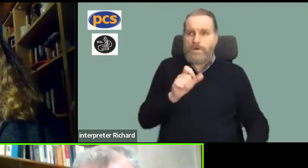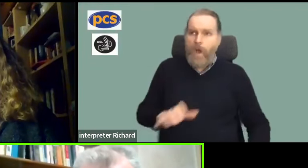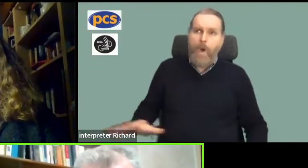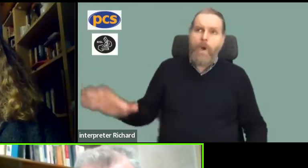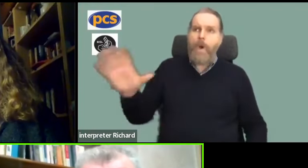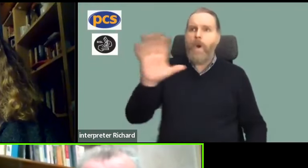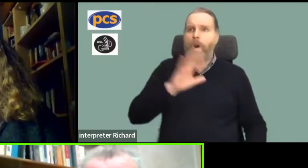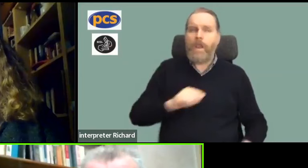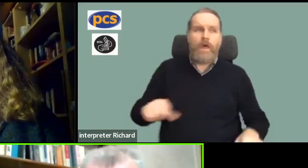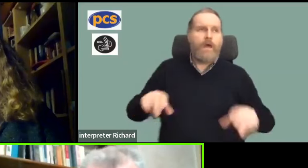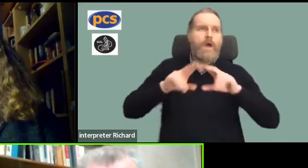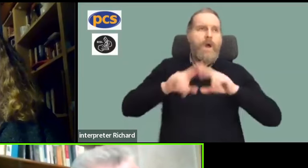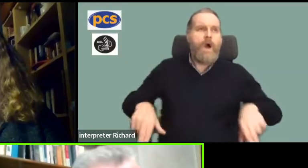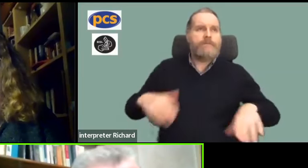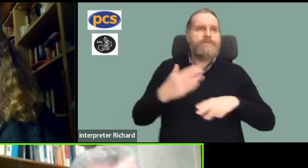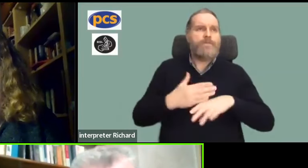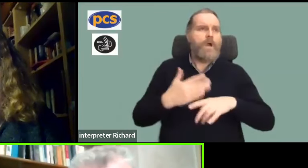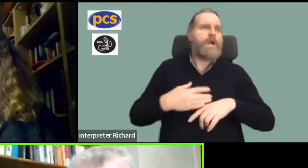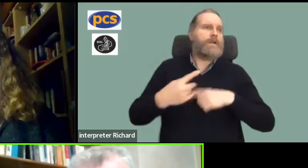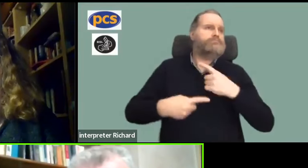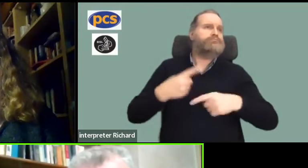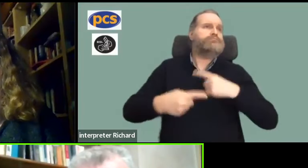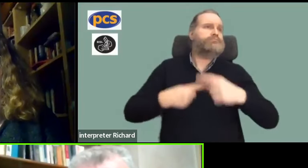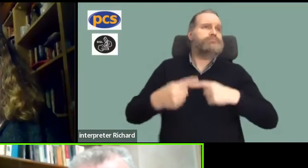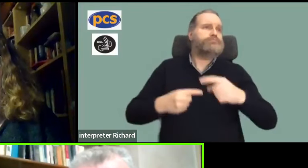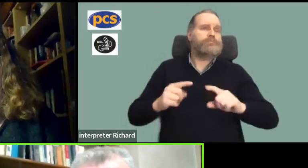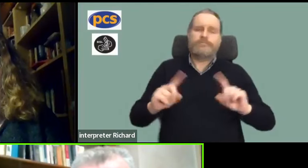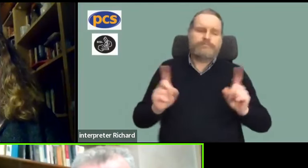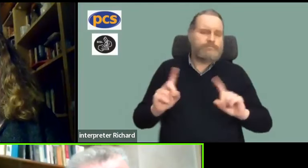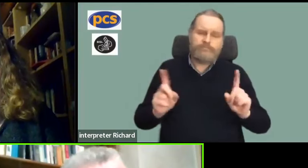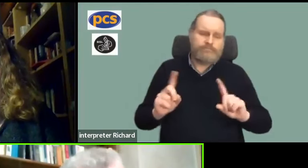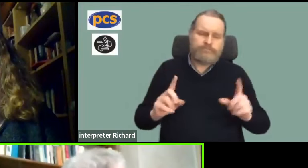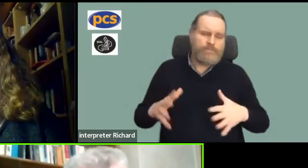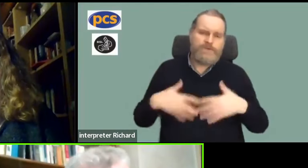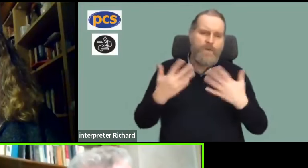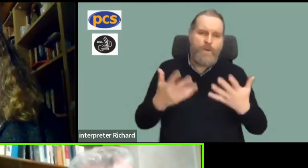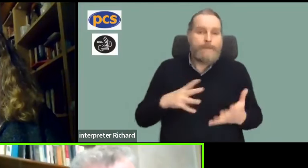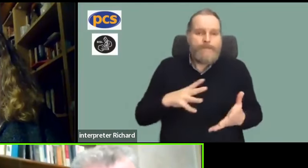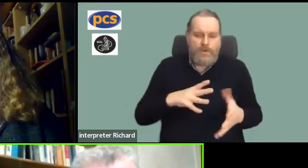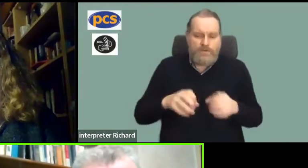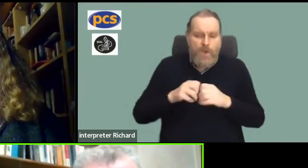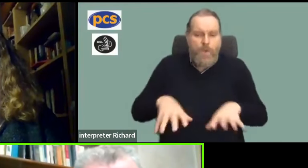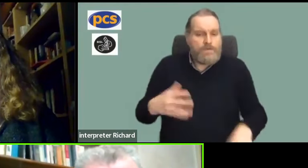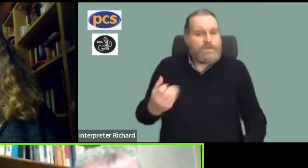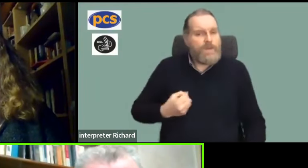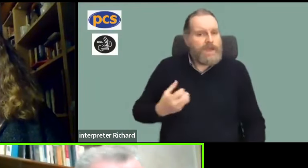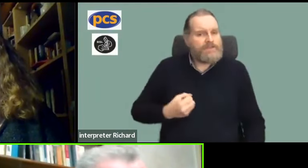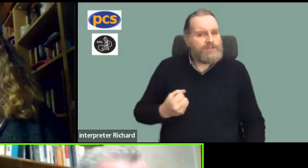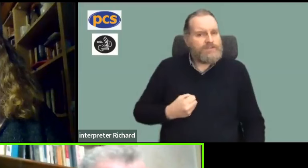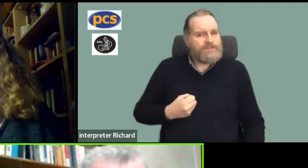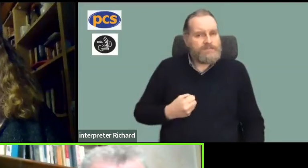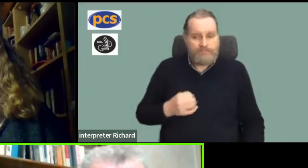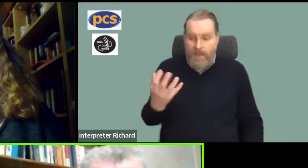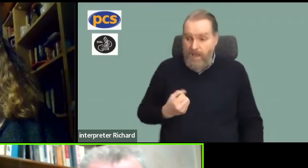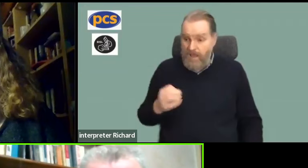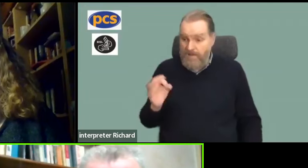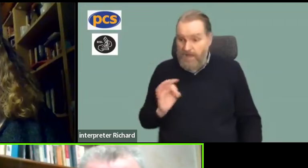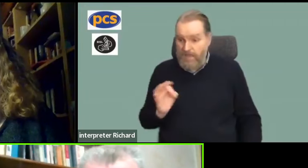, not ones that of not ones that we think can begin with at this point, give me is this concern about losing too much more so. so. that's a much more so so that's a general answer to that